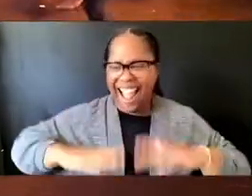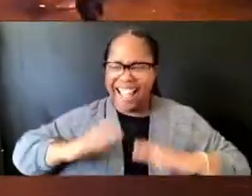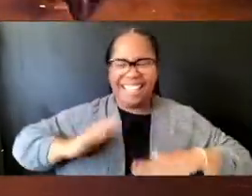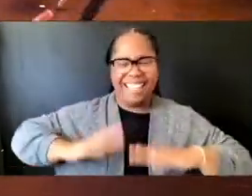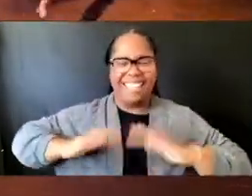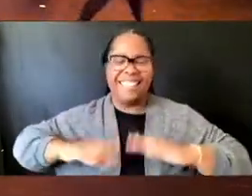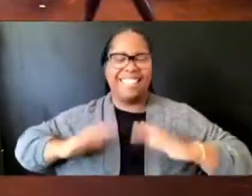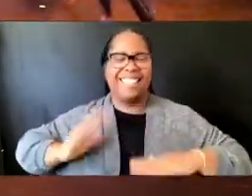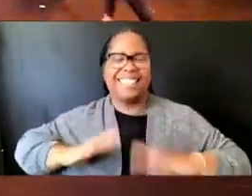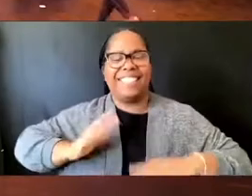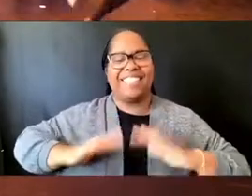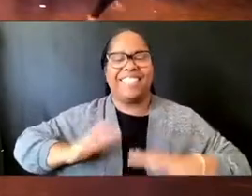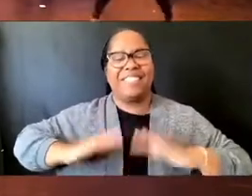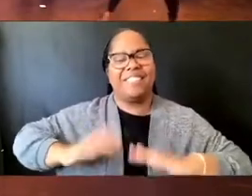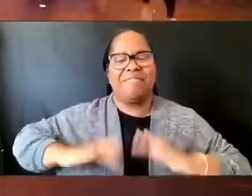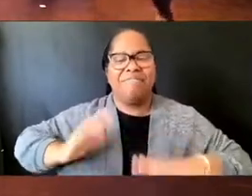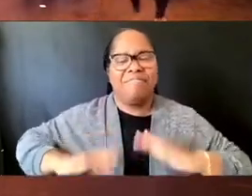(clapping)